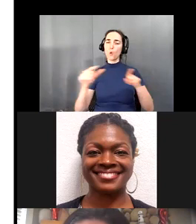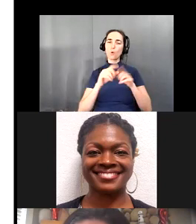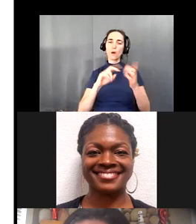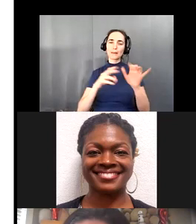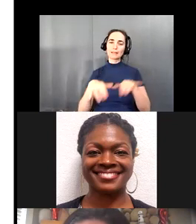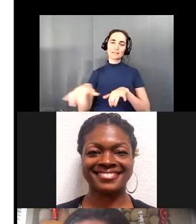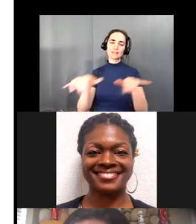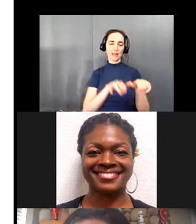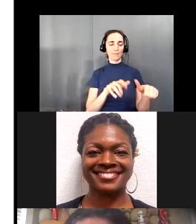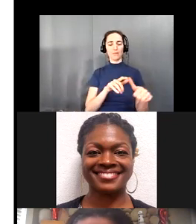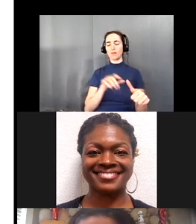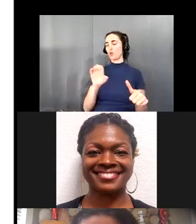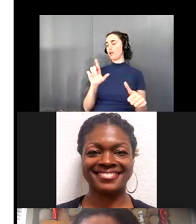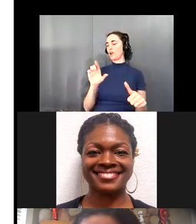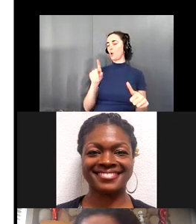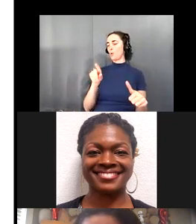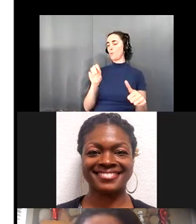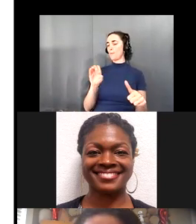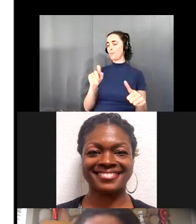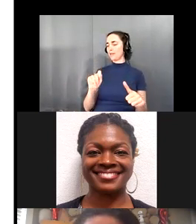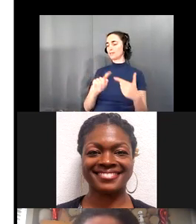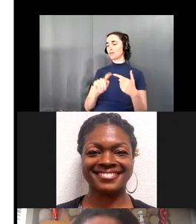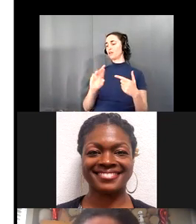16:26:46 to that is yes they're just different ways of saying really the same thing if you